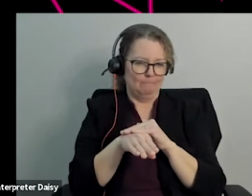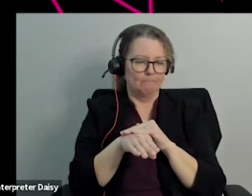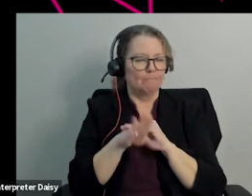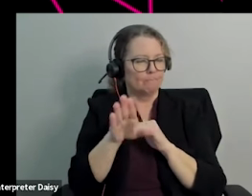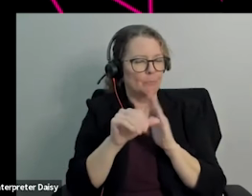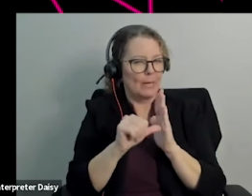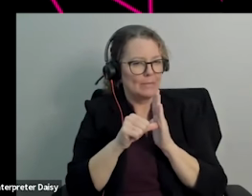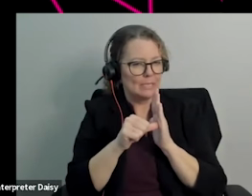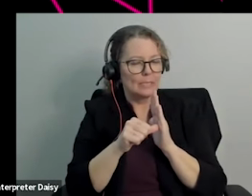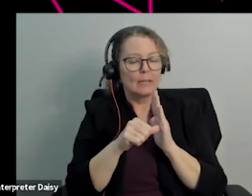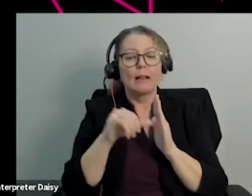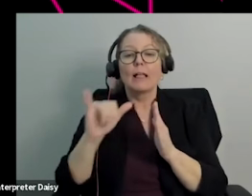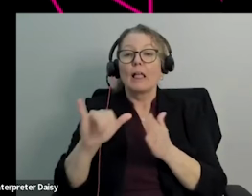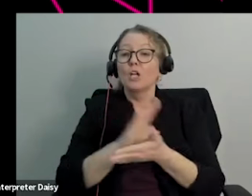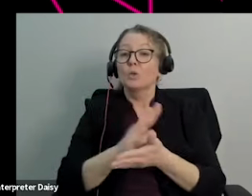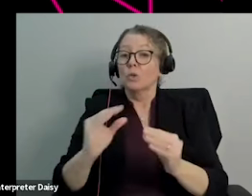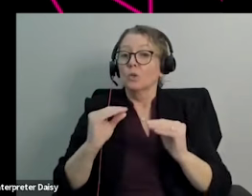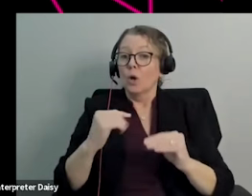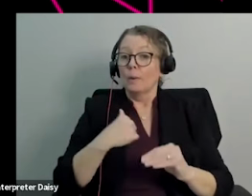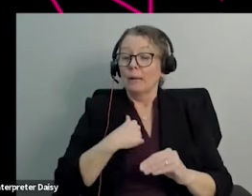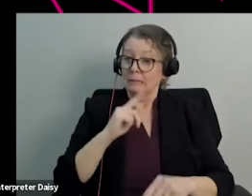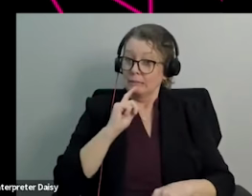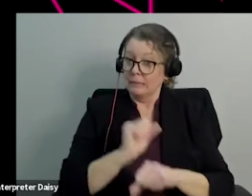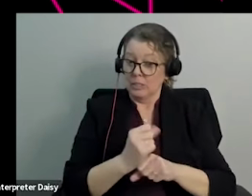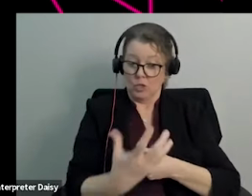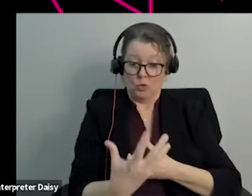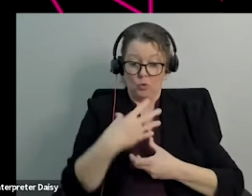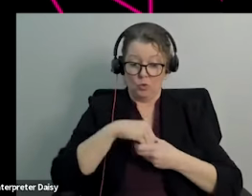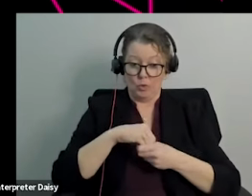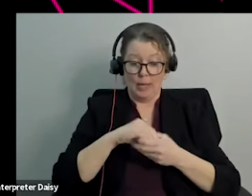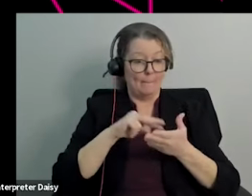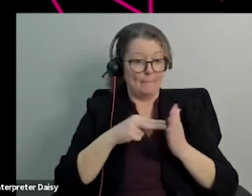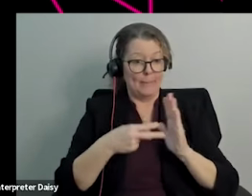This school taught me that true inclusion is born out of equitable access.